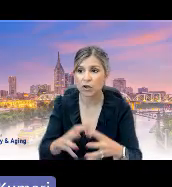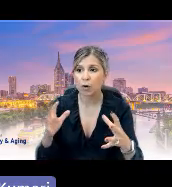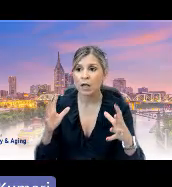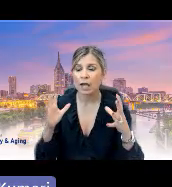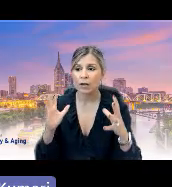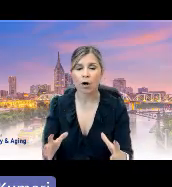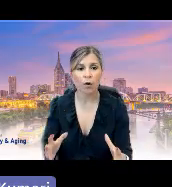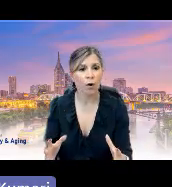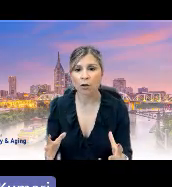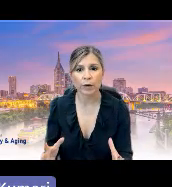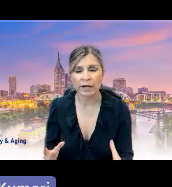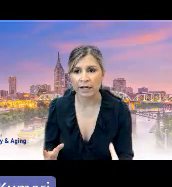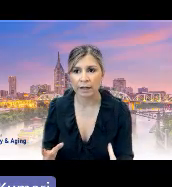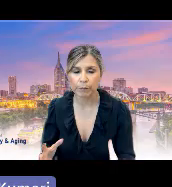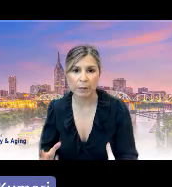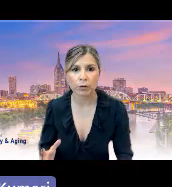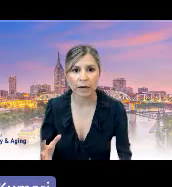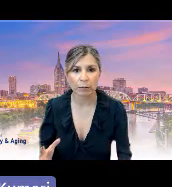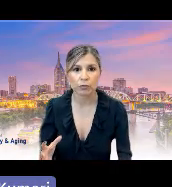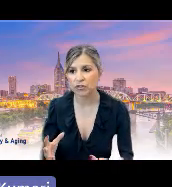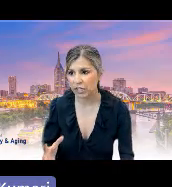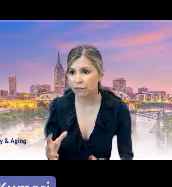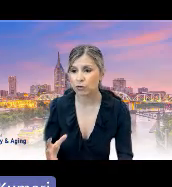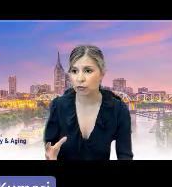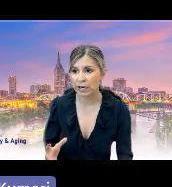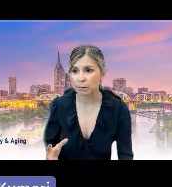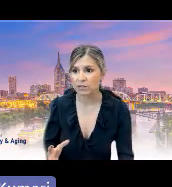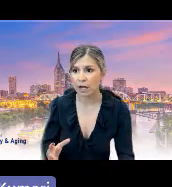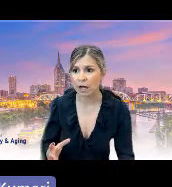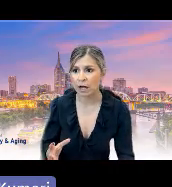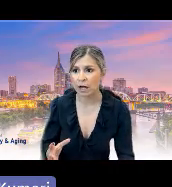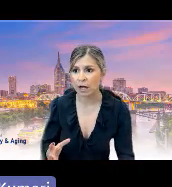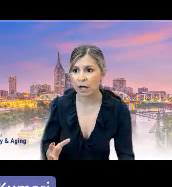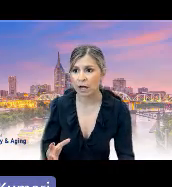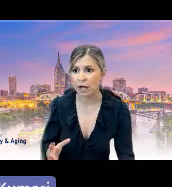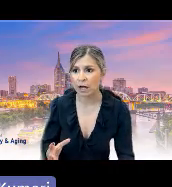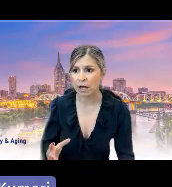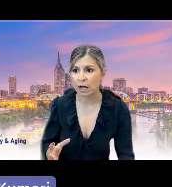So already people are able to achieve their dreams using MAPS because of the